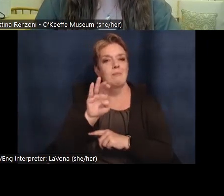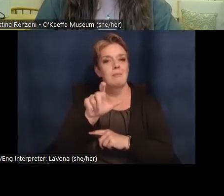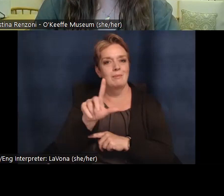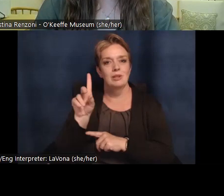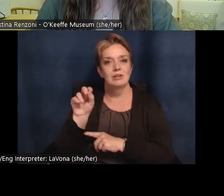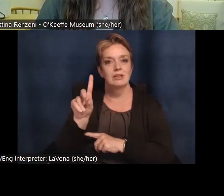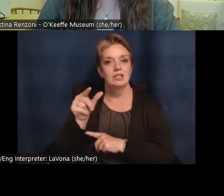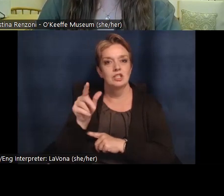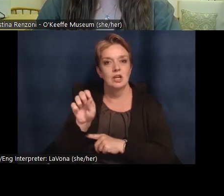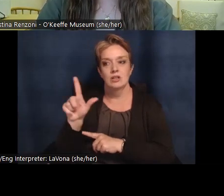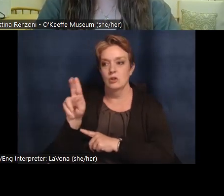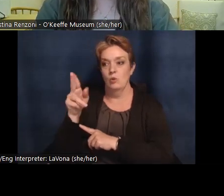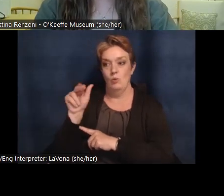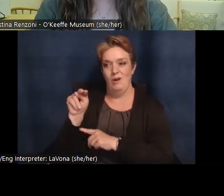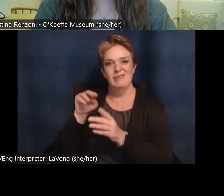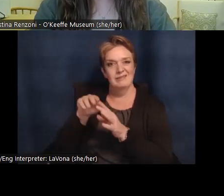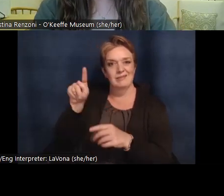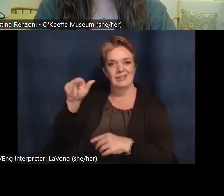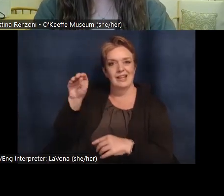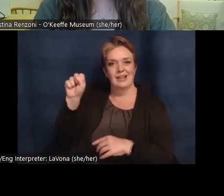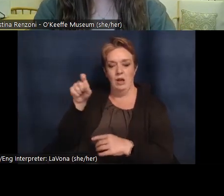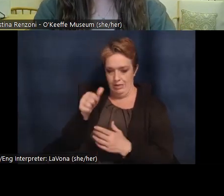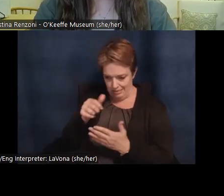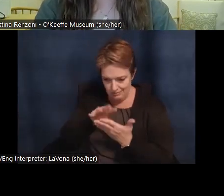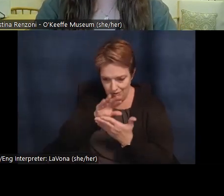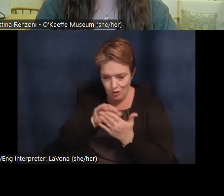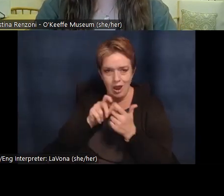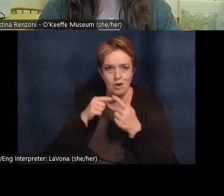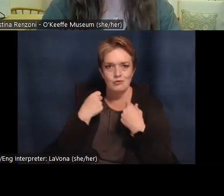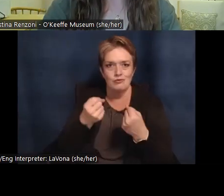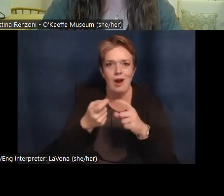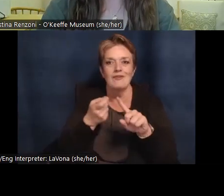O’Keeffe took driving lessons from her friend Rebecca Strand and Mabel's husband, Tony.